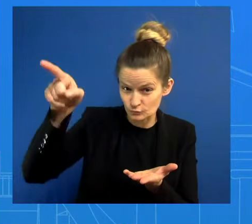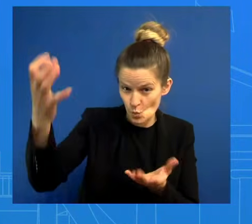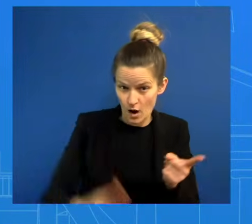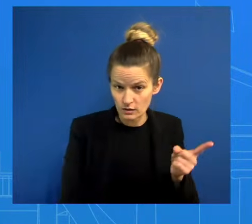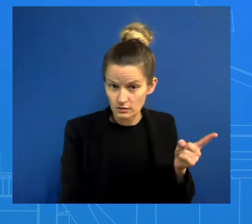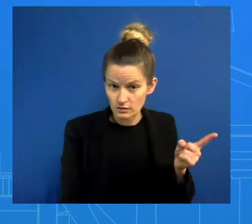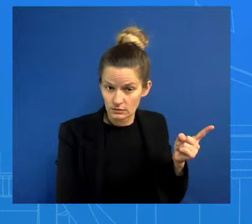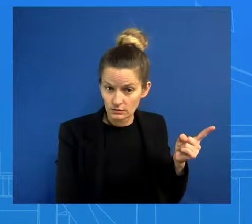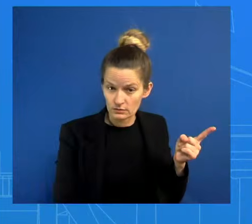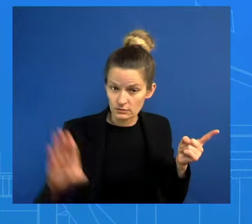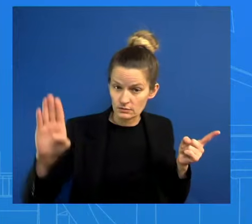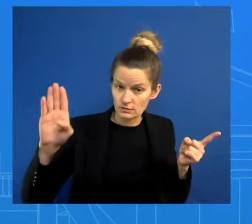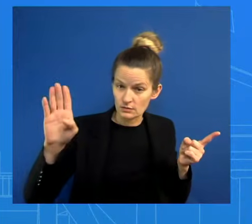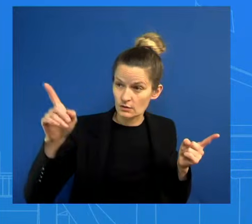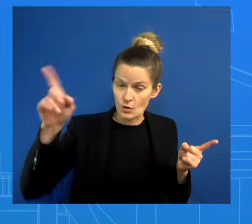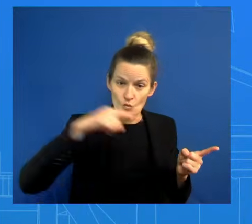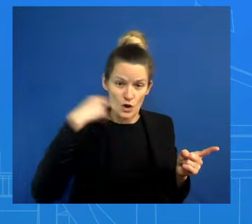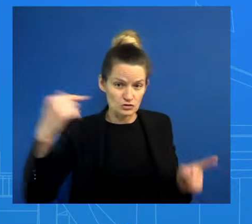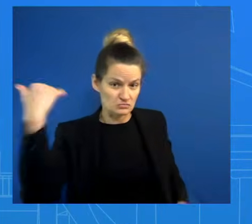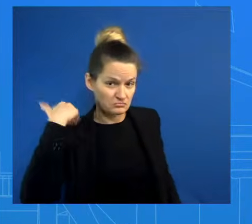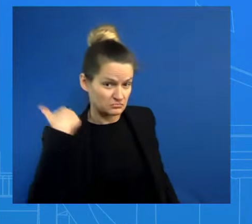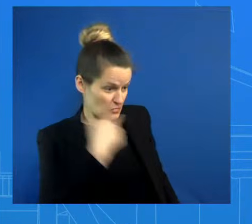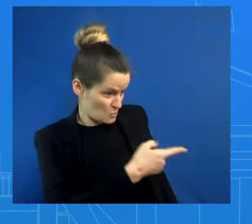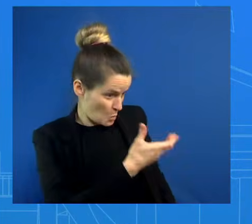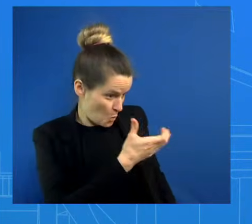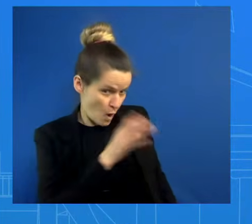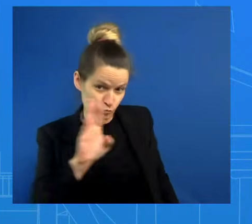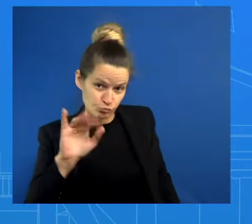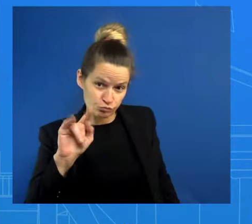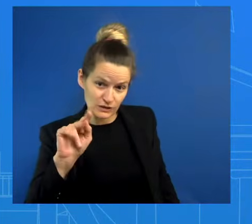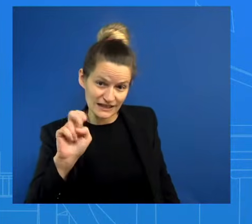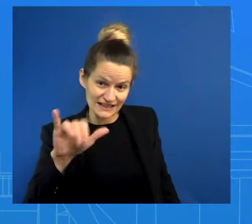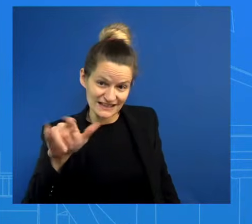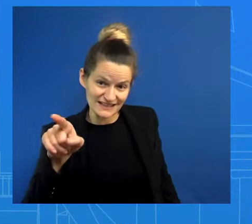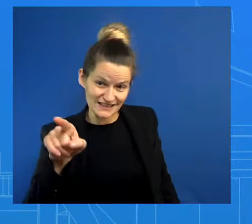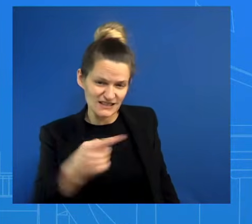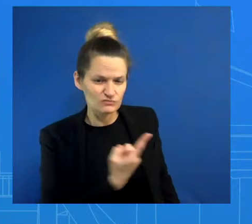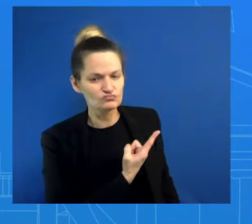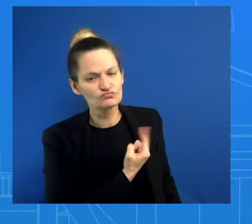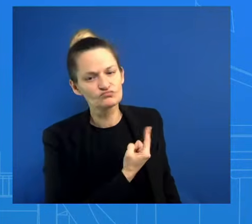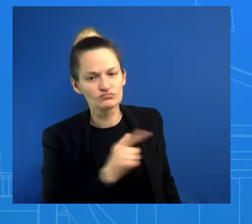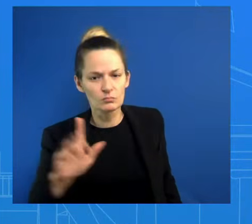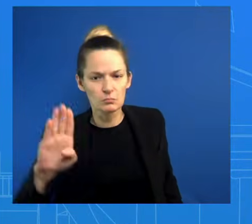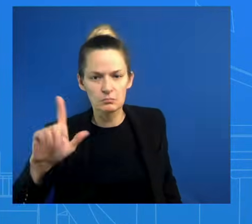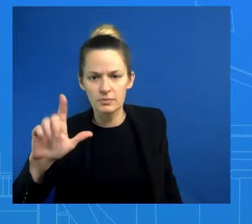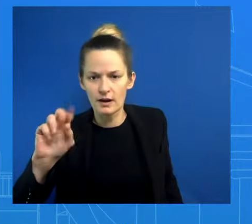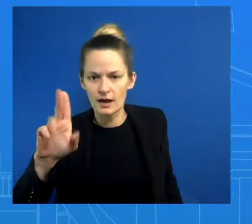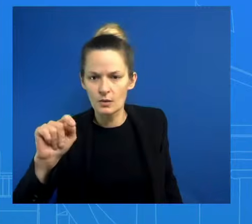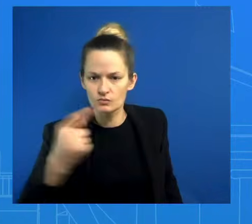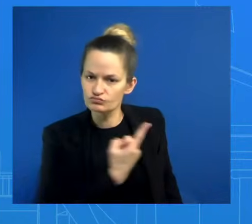And so that was the deal that we -- was presented to us, and that's how we moved forward. Because we wanted to make sure we brought one American home.